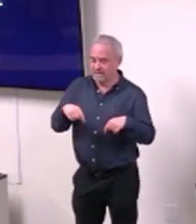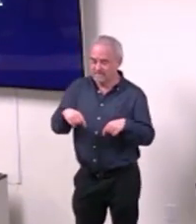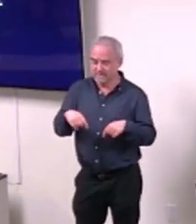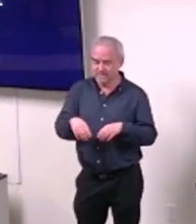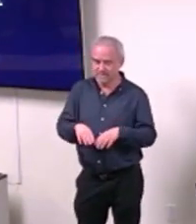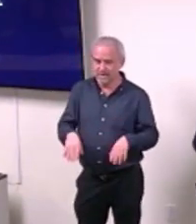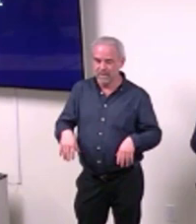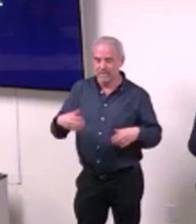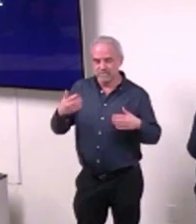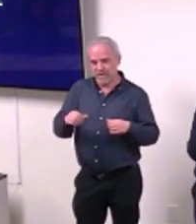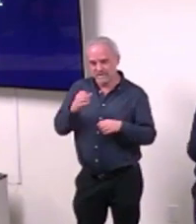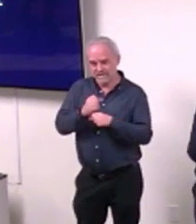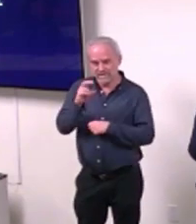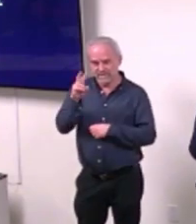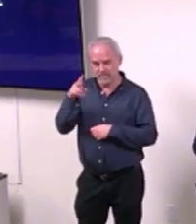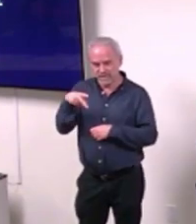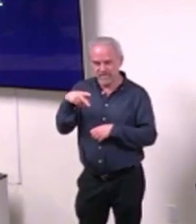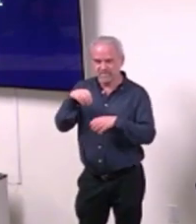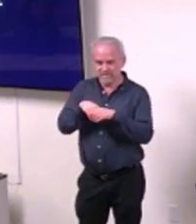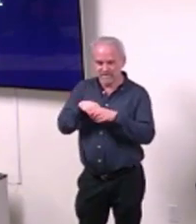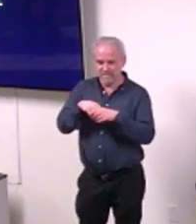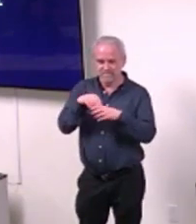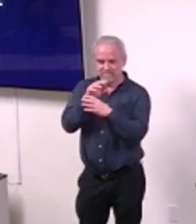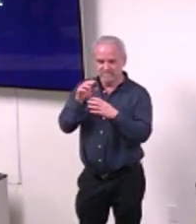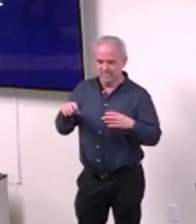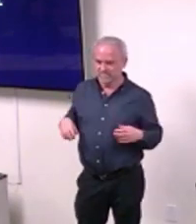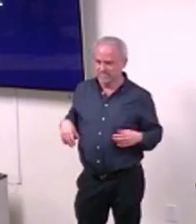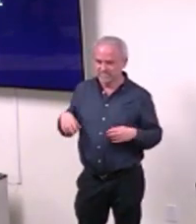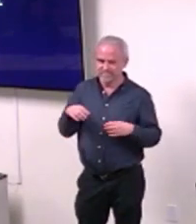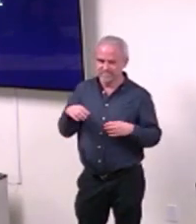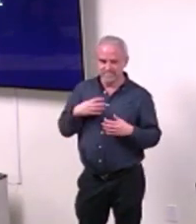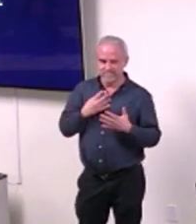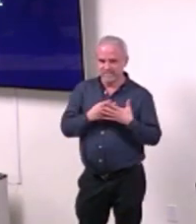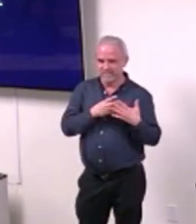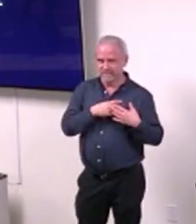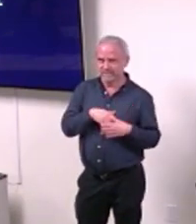in prisons across the nation since 2011.